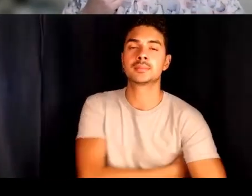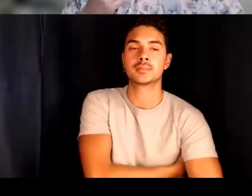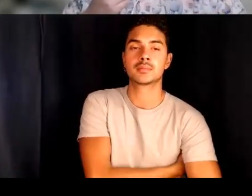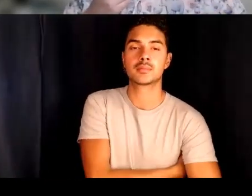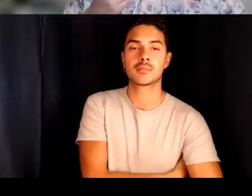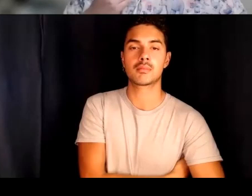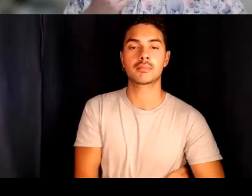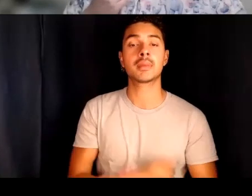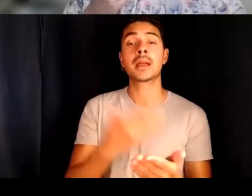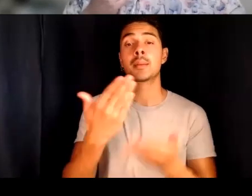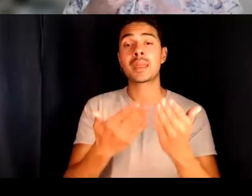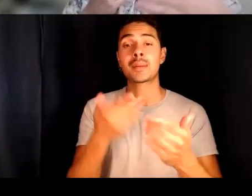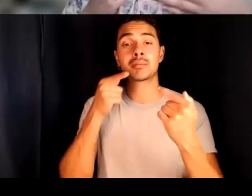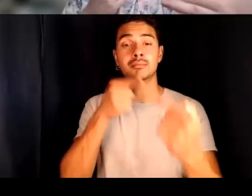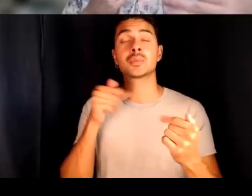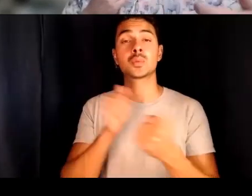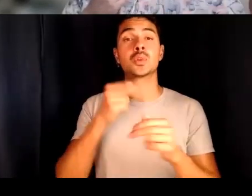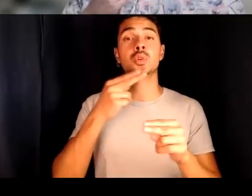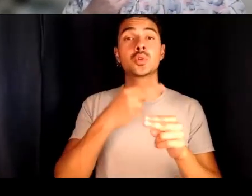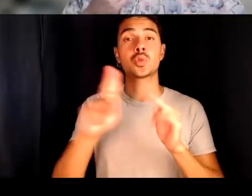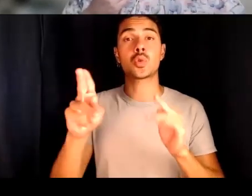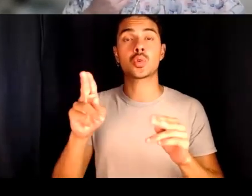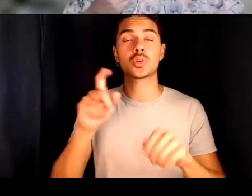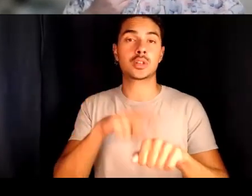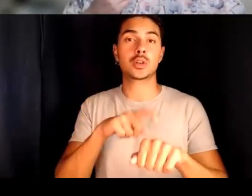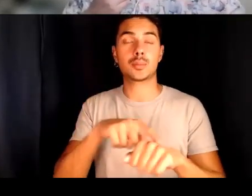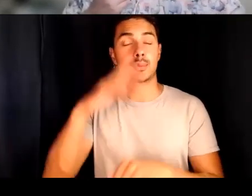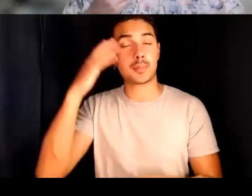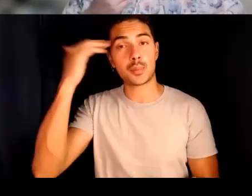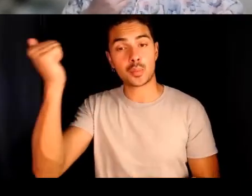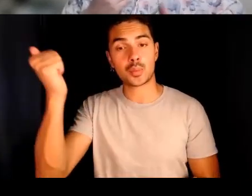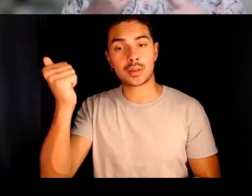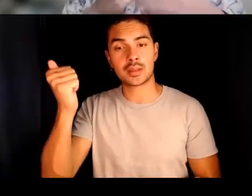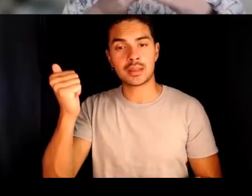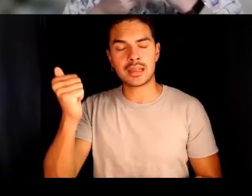to have a conversation with someone and they forget already,